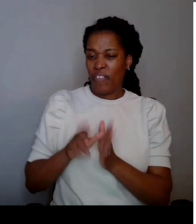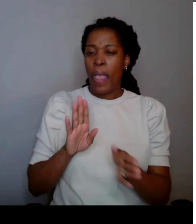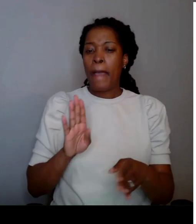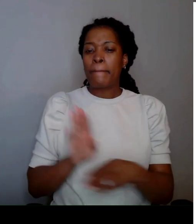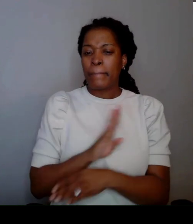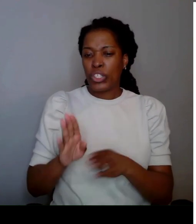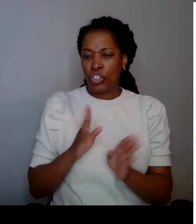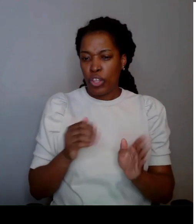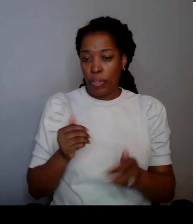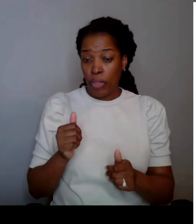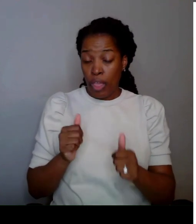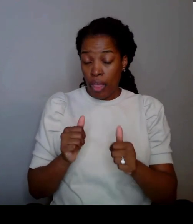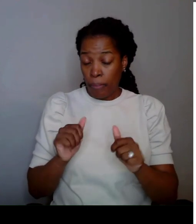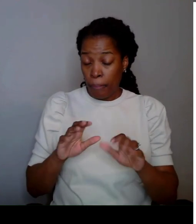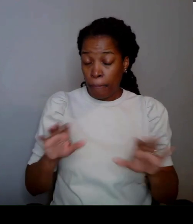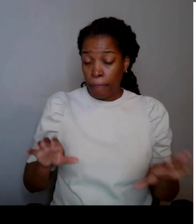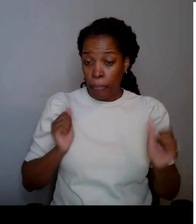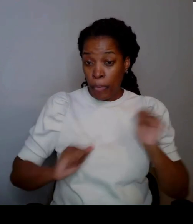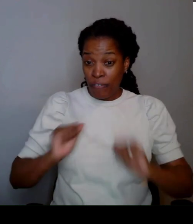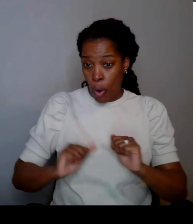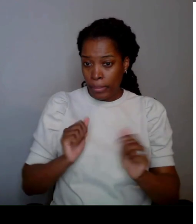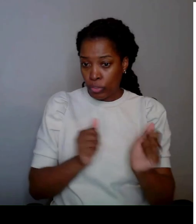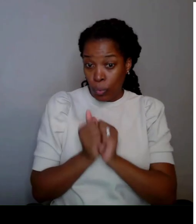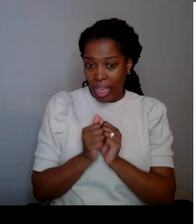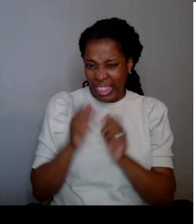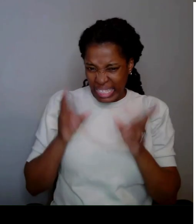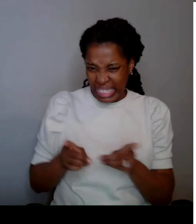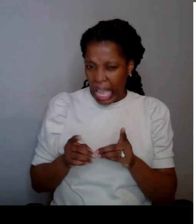before ultimately closing the case when the revised goal was reached.